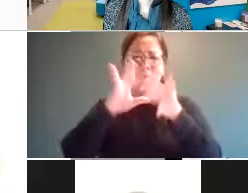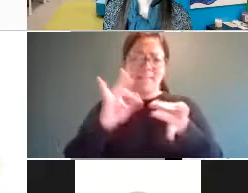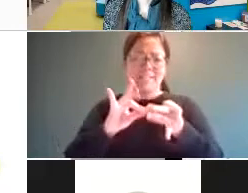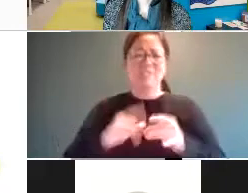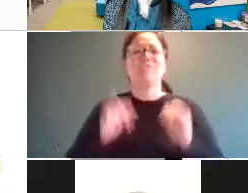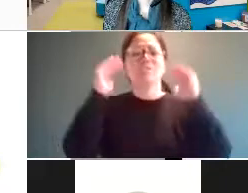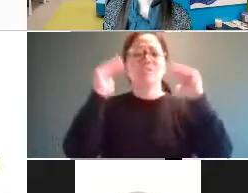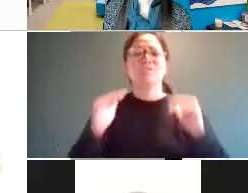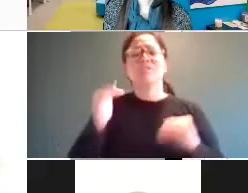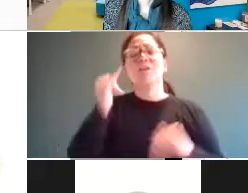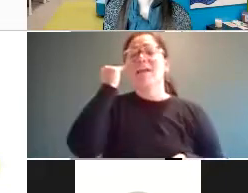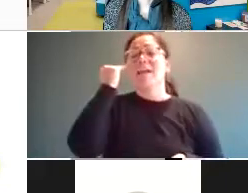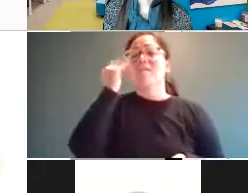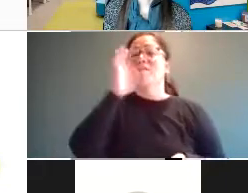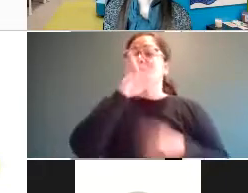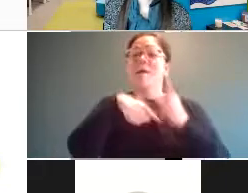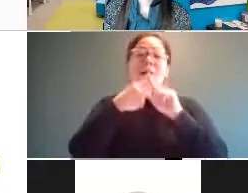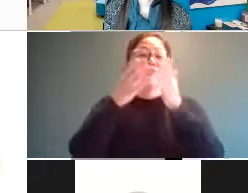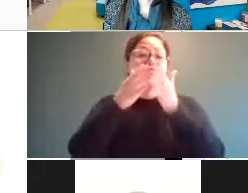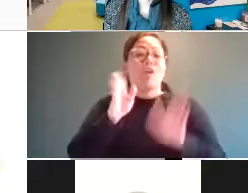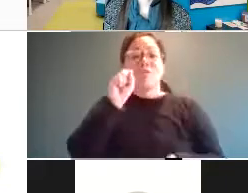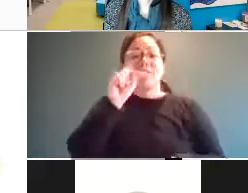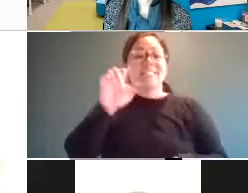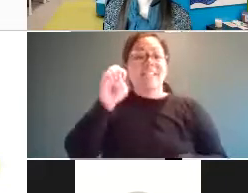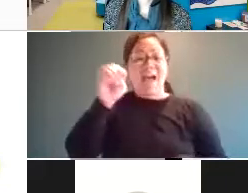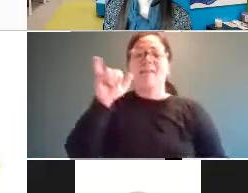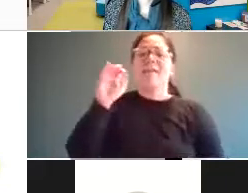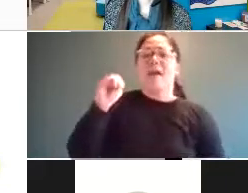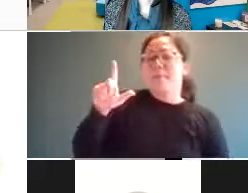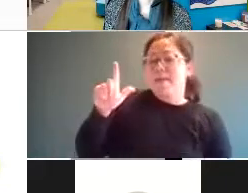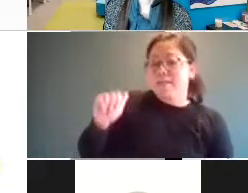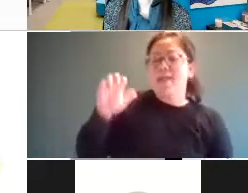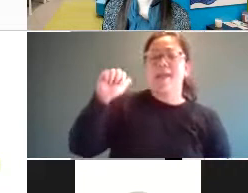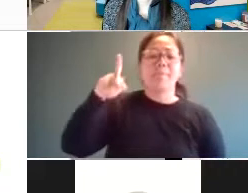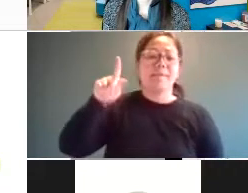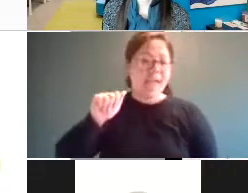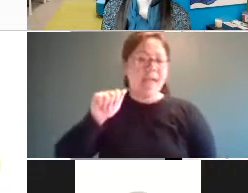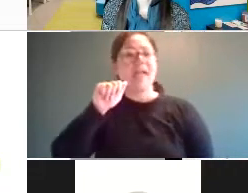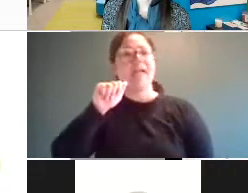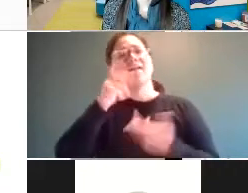when it comes to formatting your writing, that's great to include in a brand style guide as well.